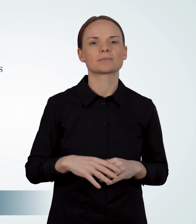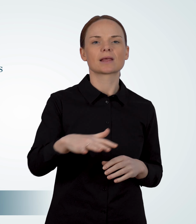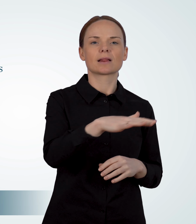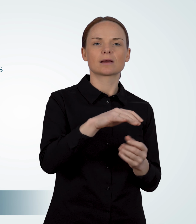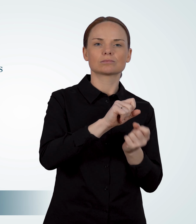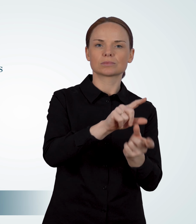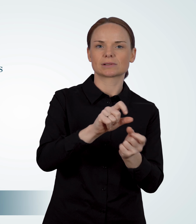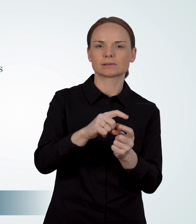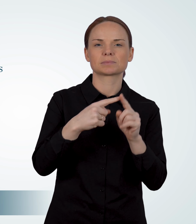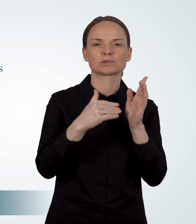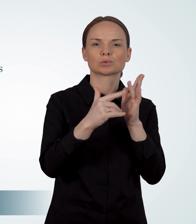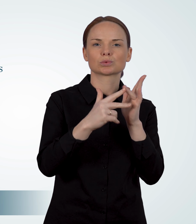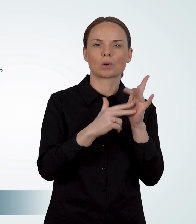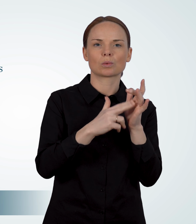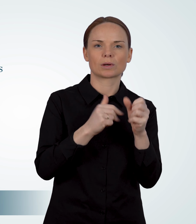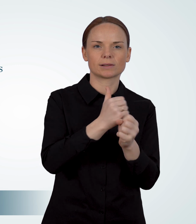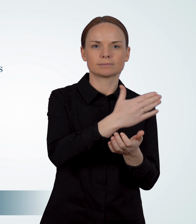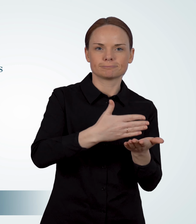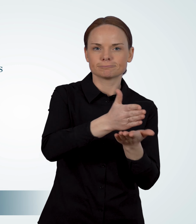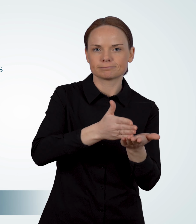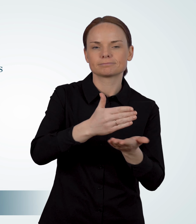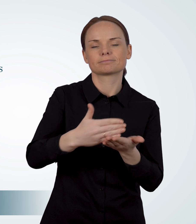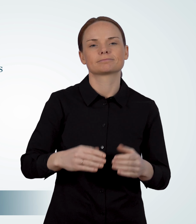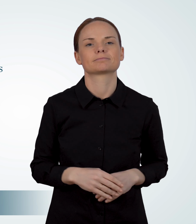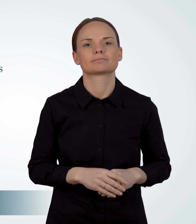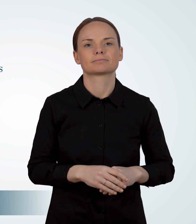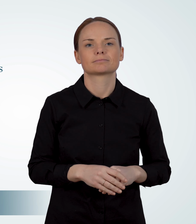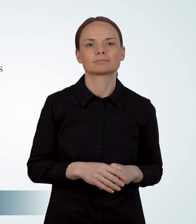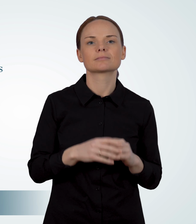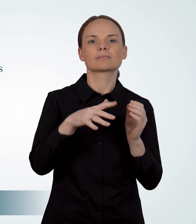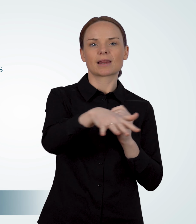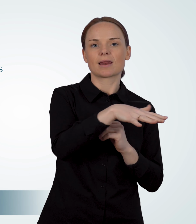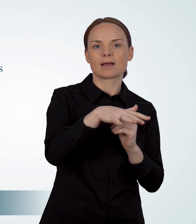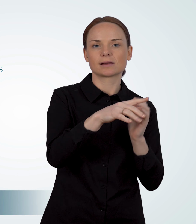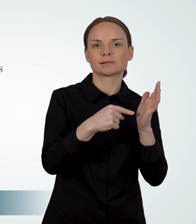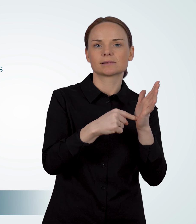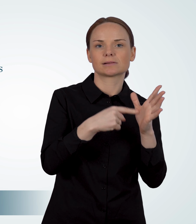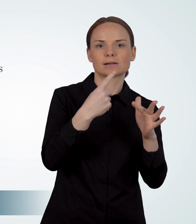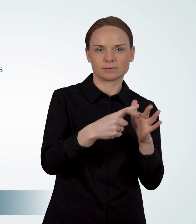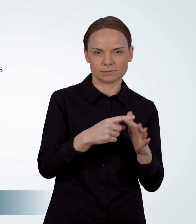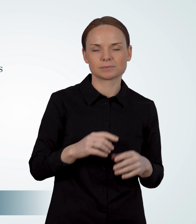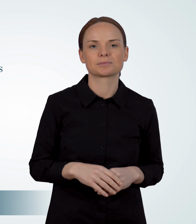• land release and zoning • land taxes